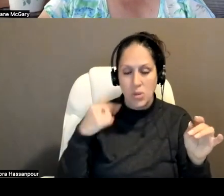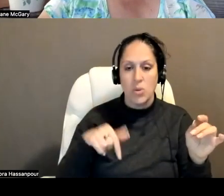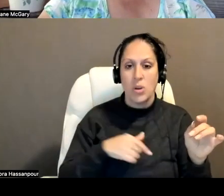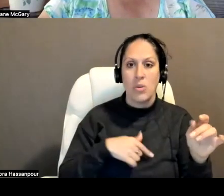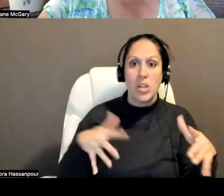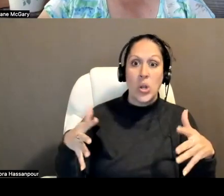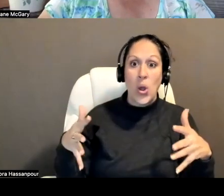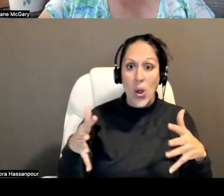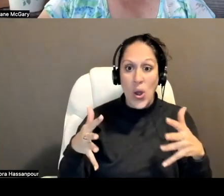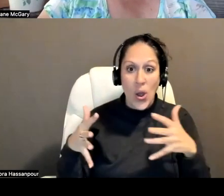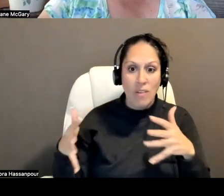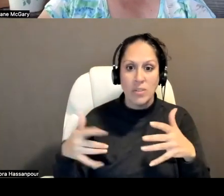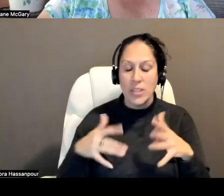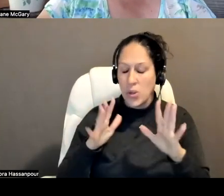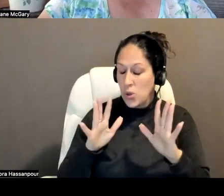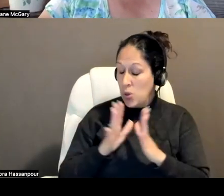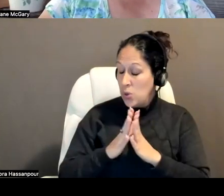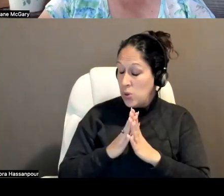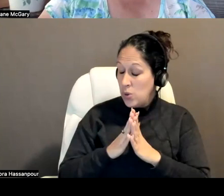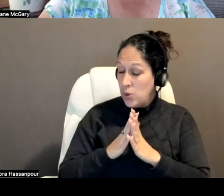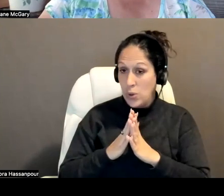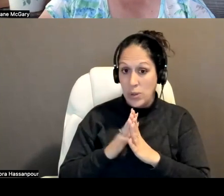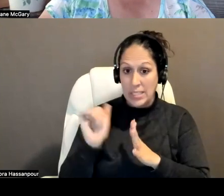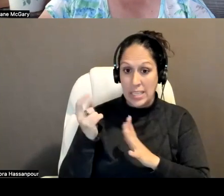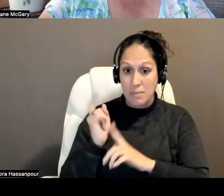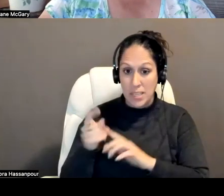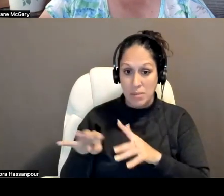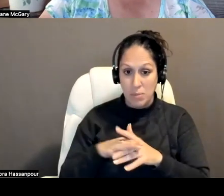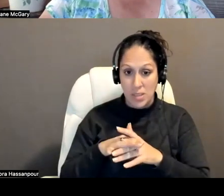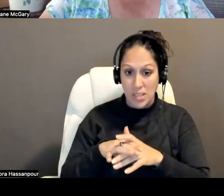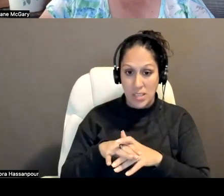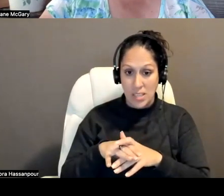so nervous. So we said, okay we're gonna take 10 minutes break, we're gonna take meditation